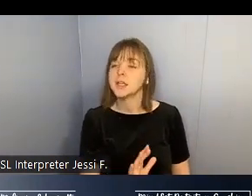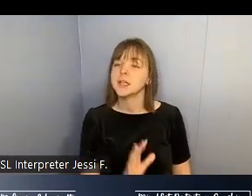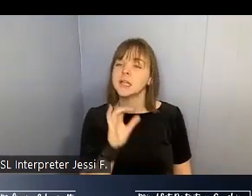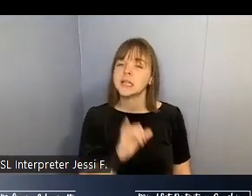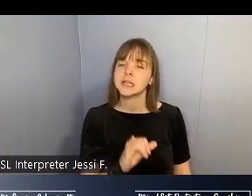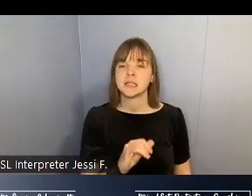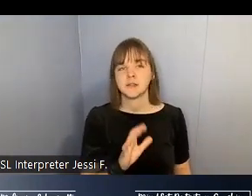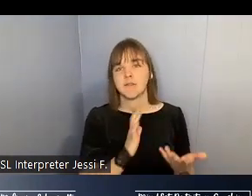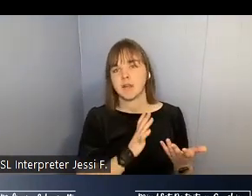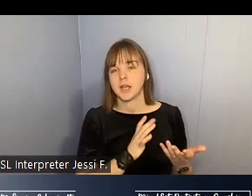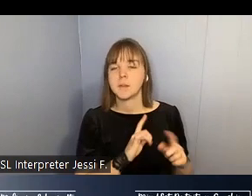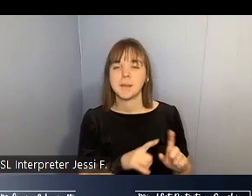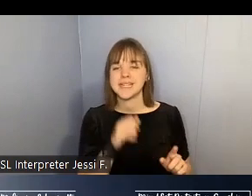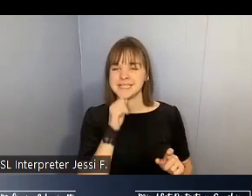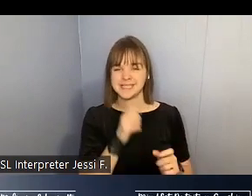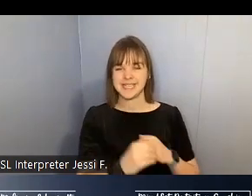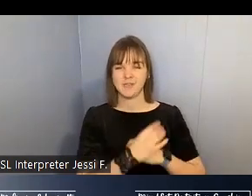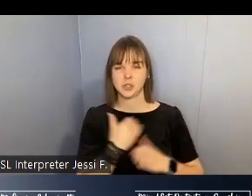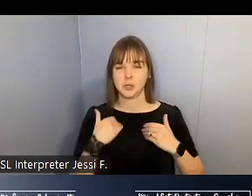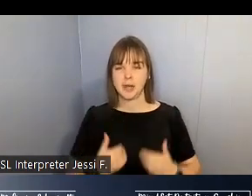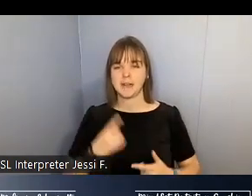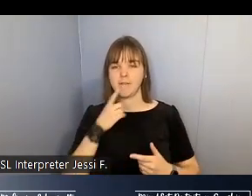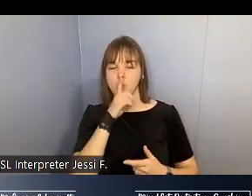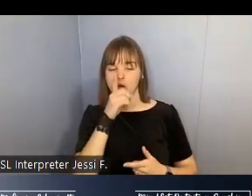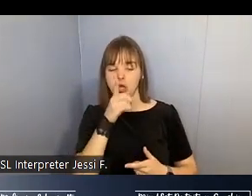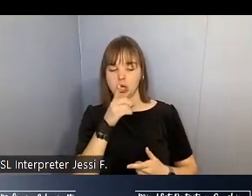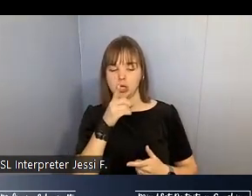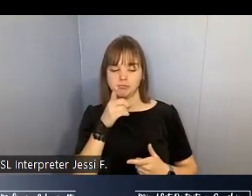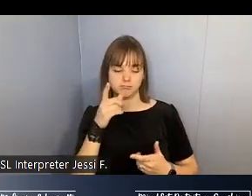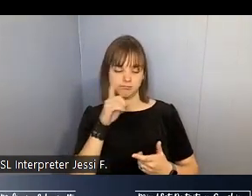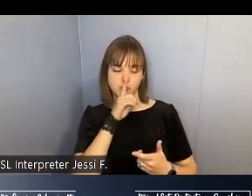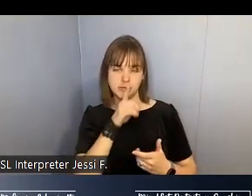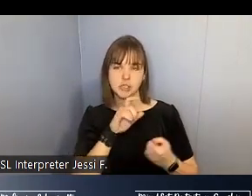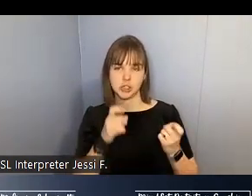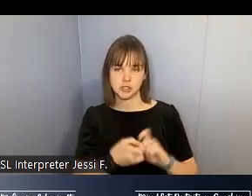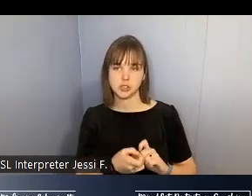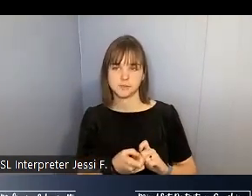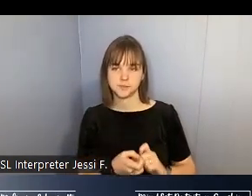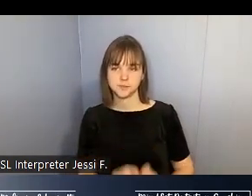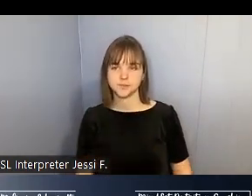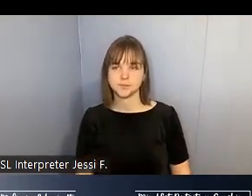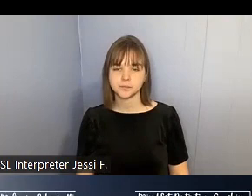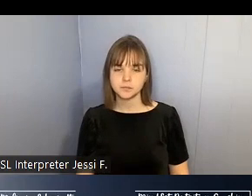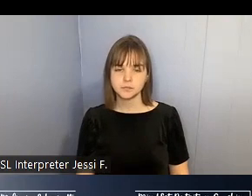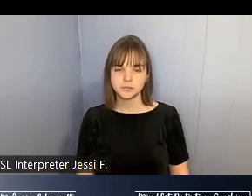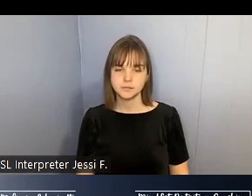but it's not enough to give you a high enough stress stimulus to your body to signal change. Great.